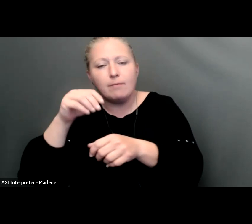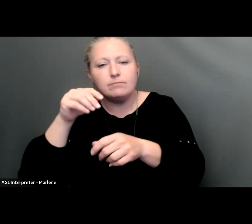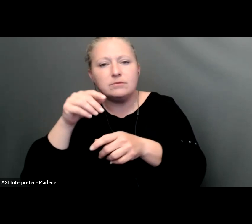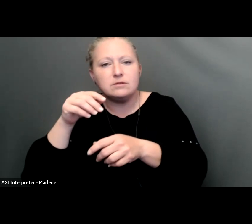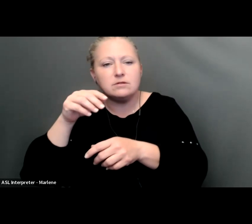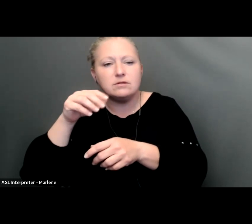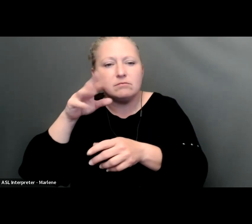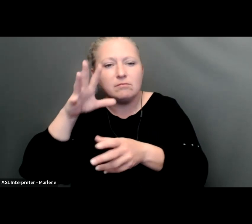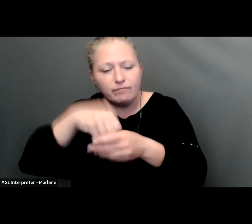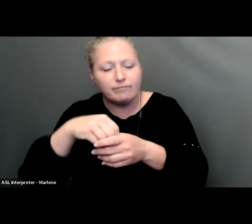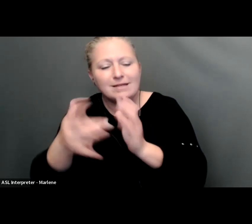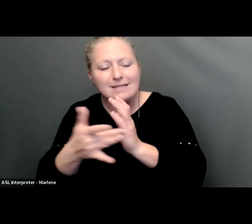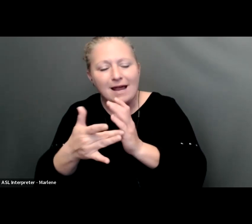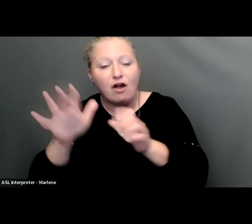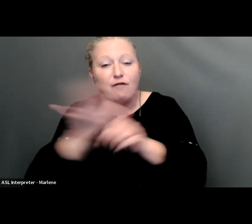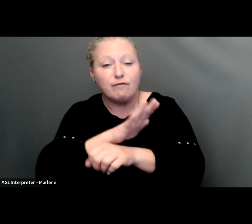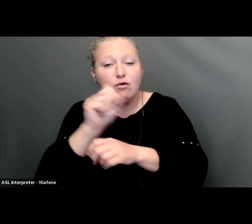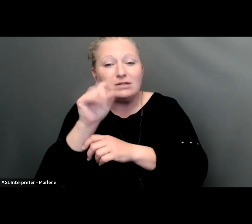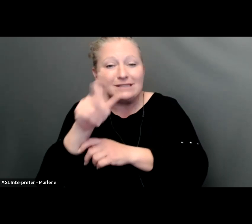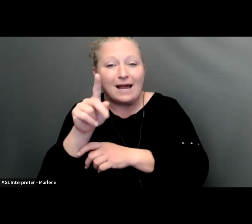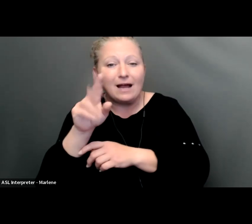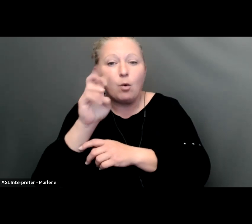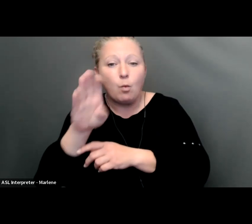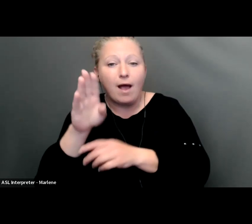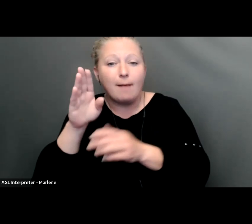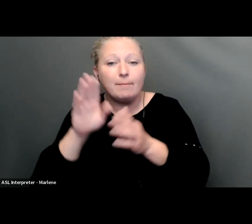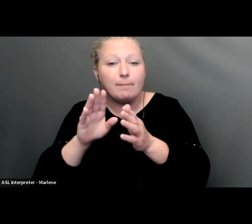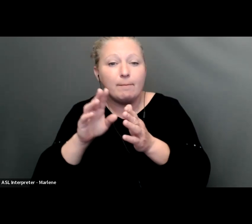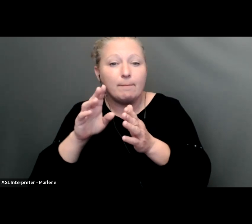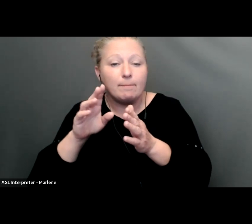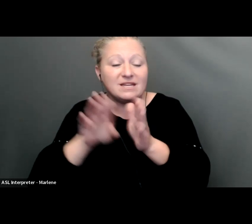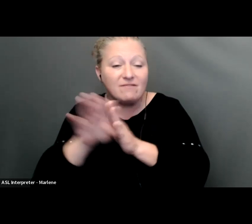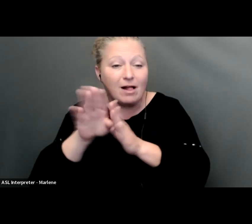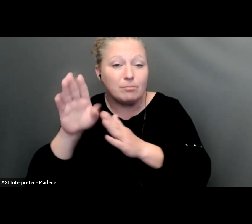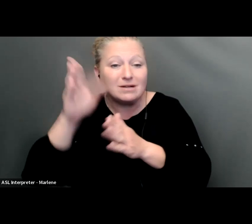On the full stack web developer program side in the next iteration, we wanna replicate it